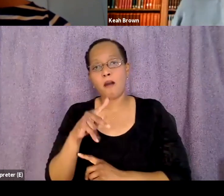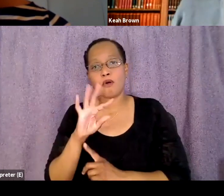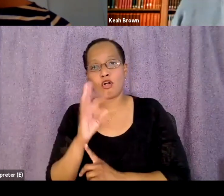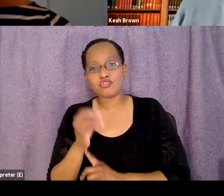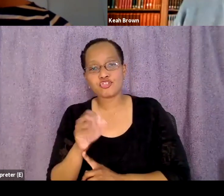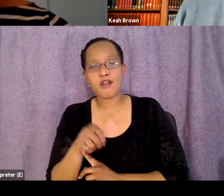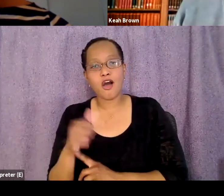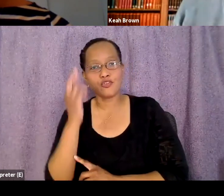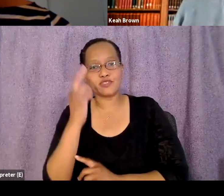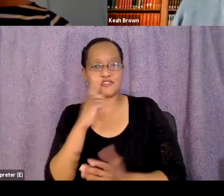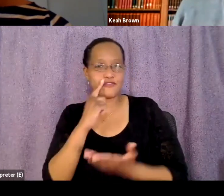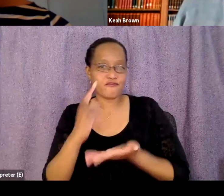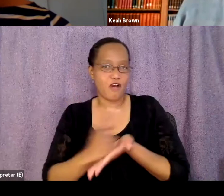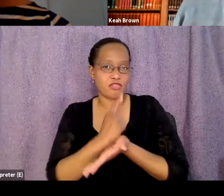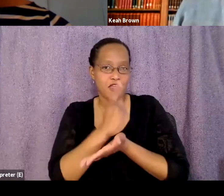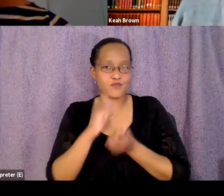for purchase right now, and also make sure you go.